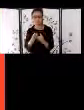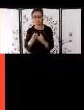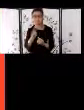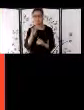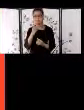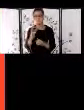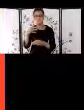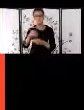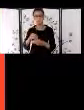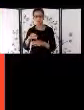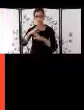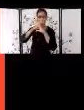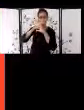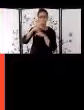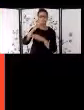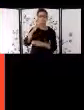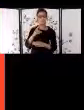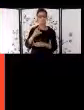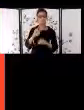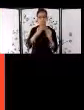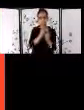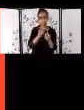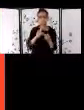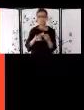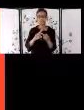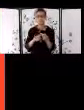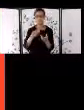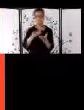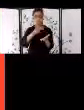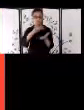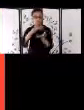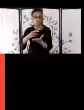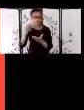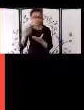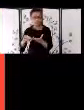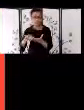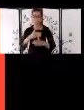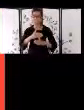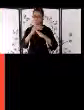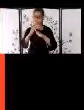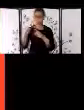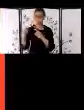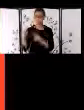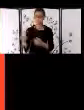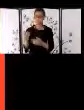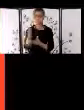granting programs, which have historically disadvantaged some groups over others. In